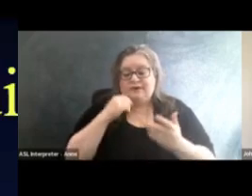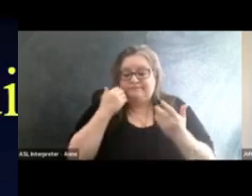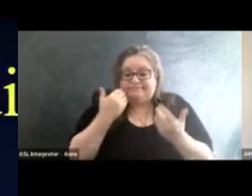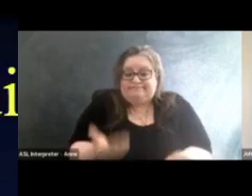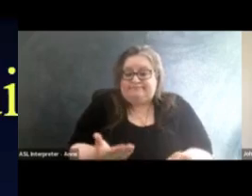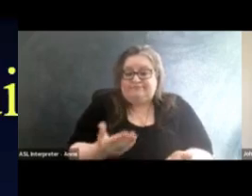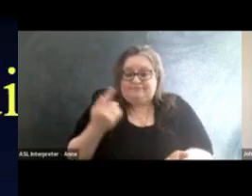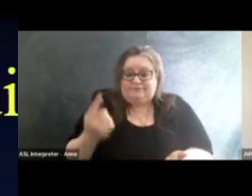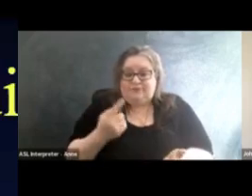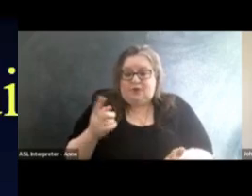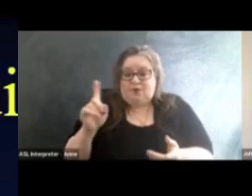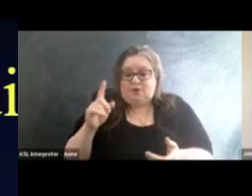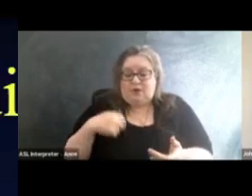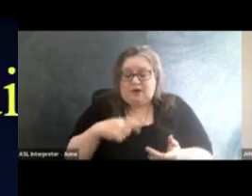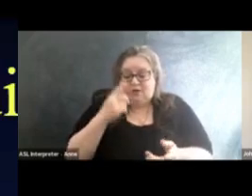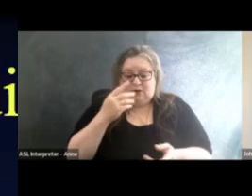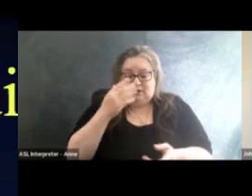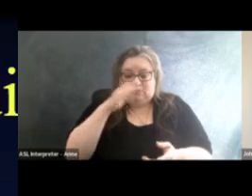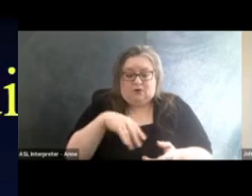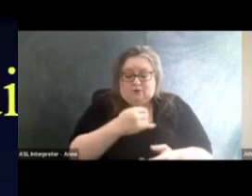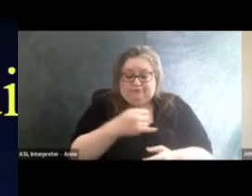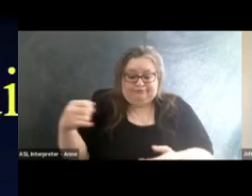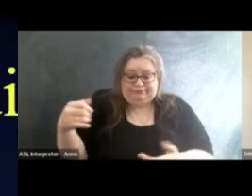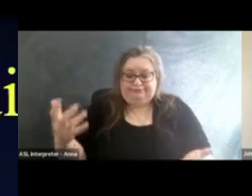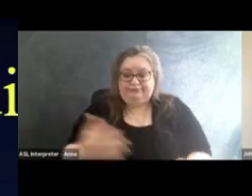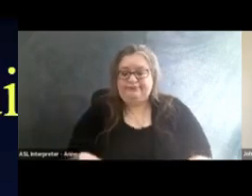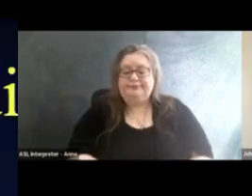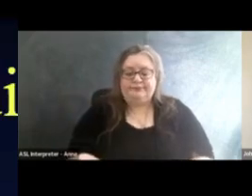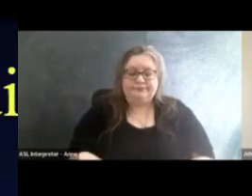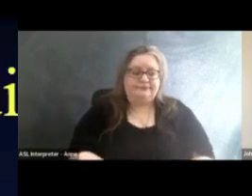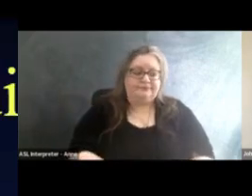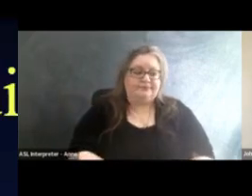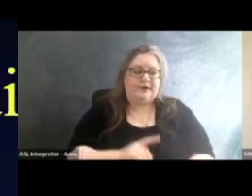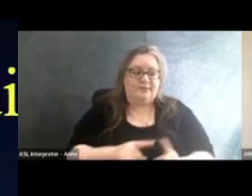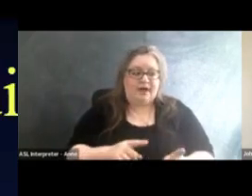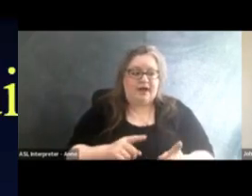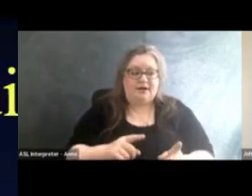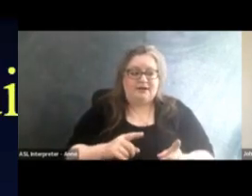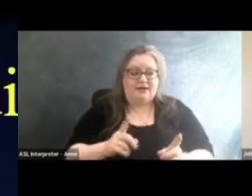line is drawn. It's important to know a concussion is a traumatic